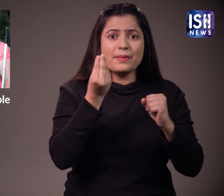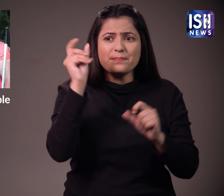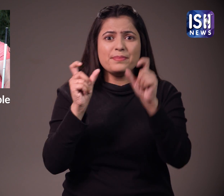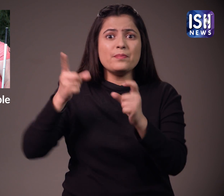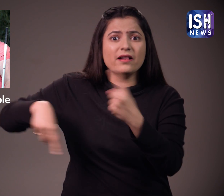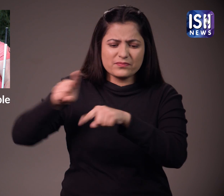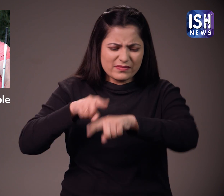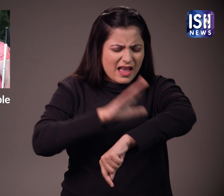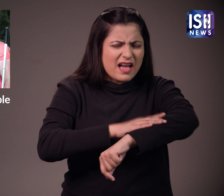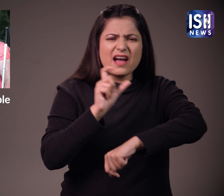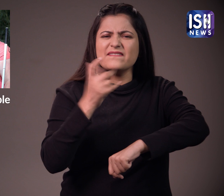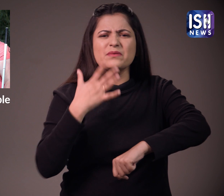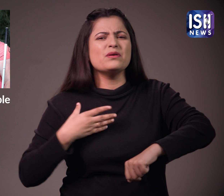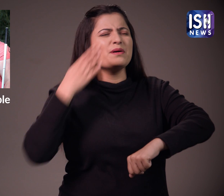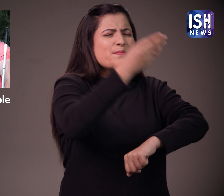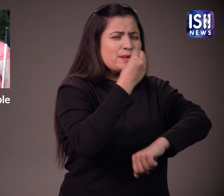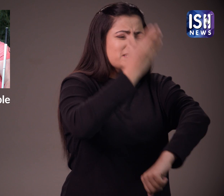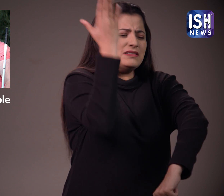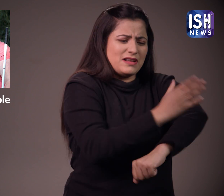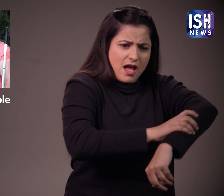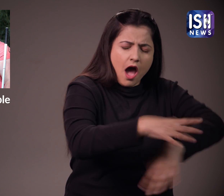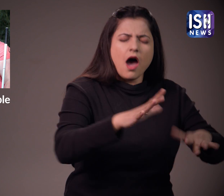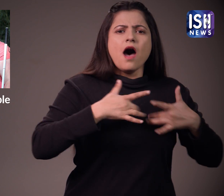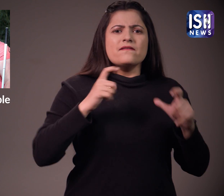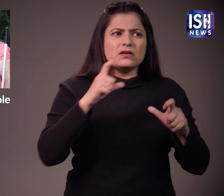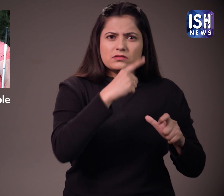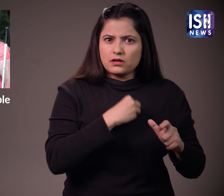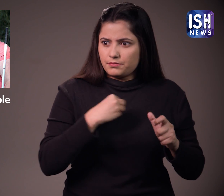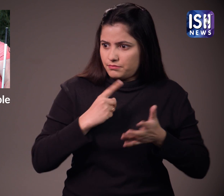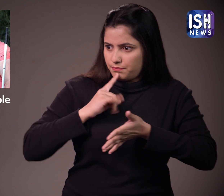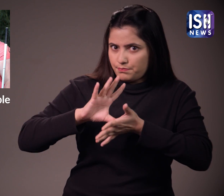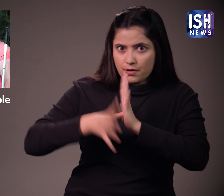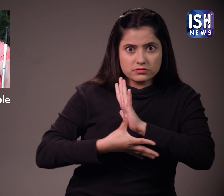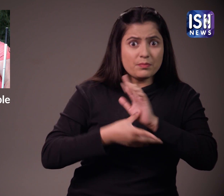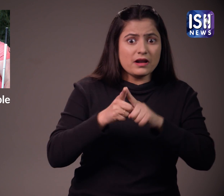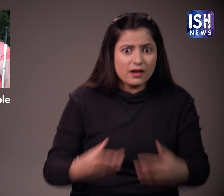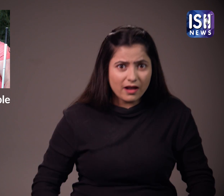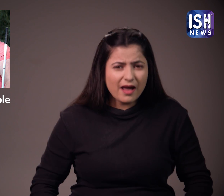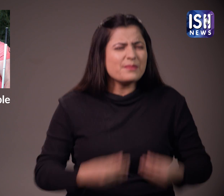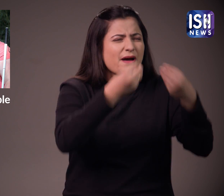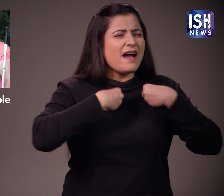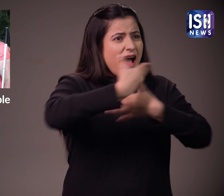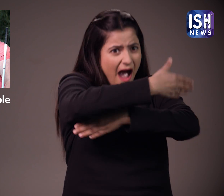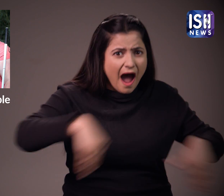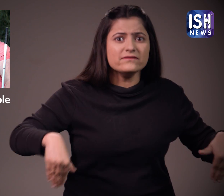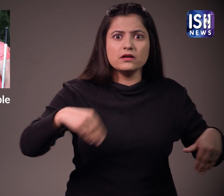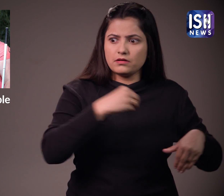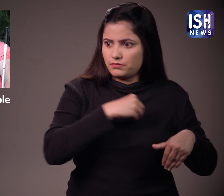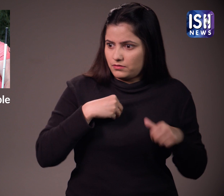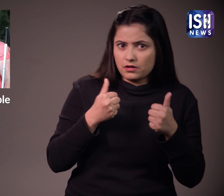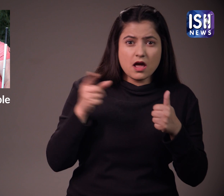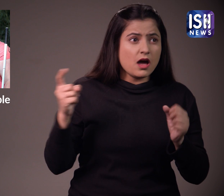When the person goes to a doctor saying that they would be comfortable if the limb is cut off, the doctor doesn't approve of it.